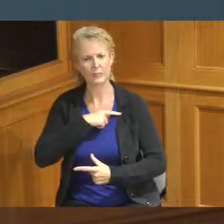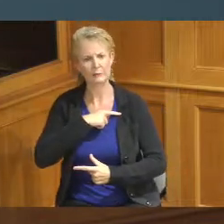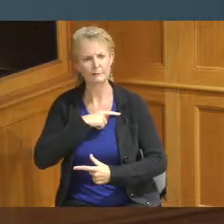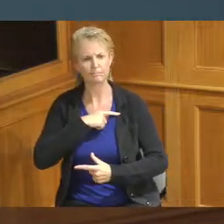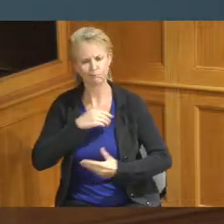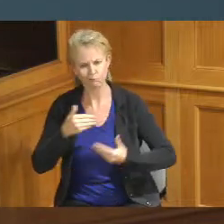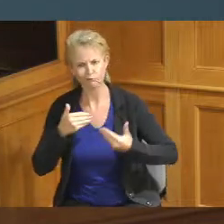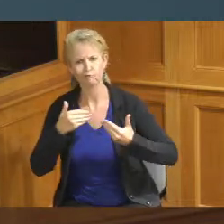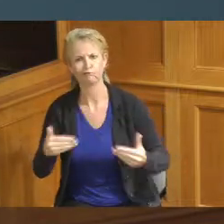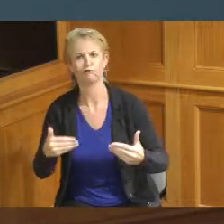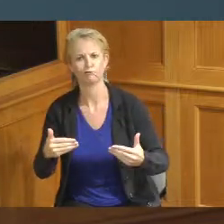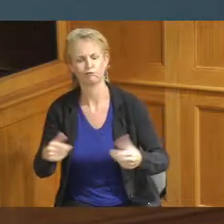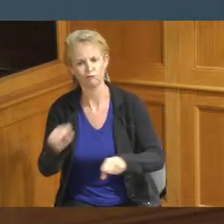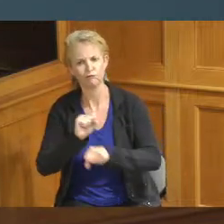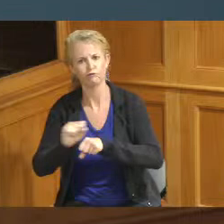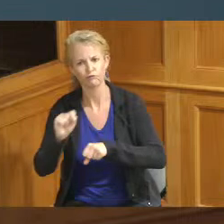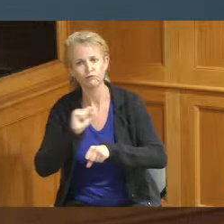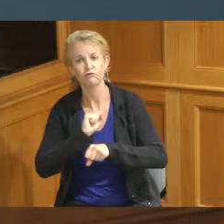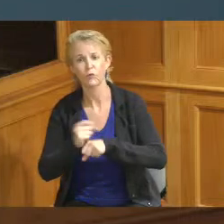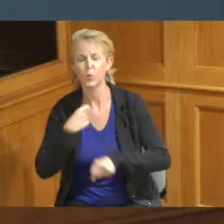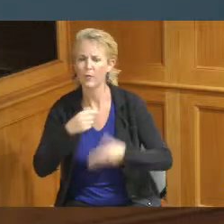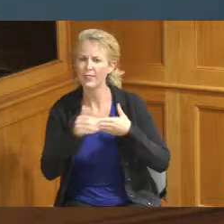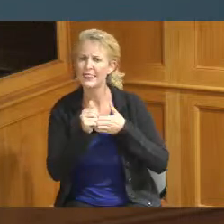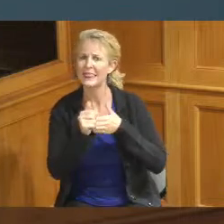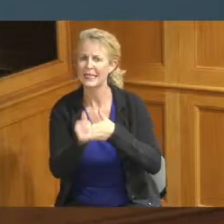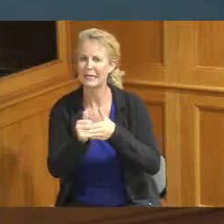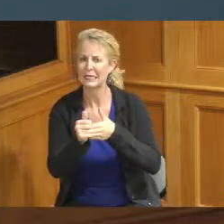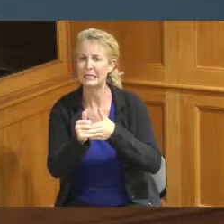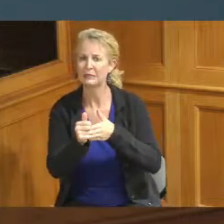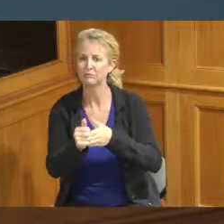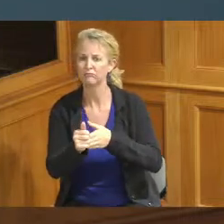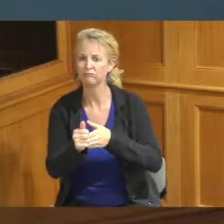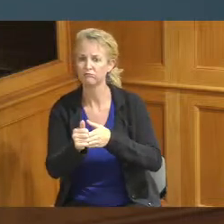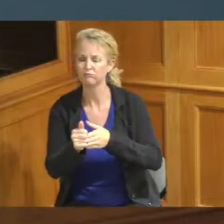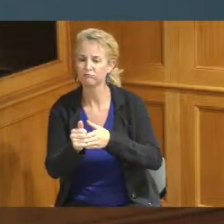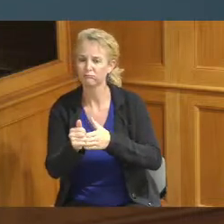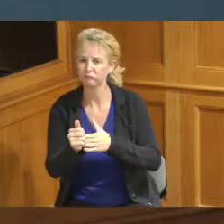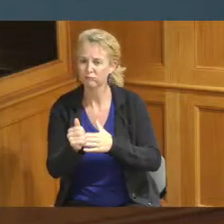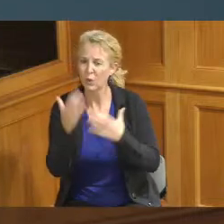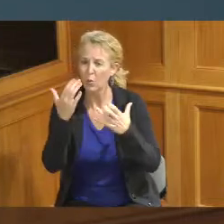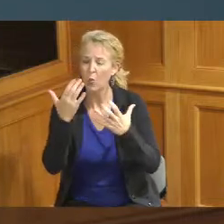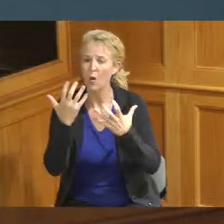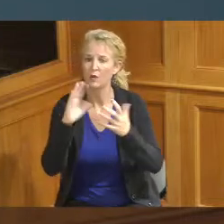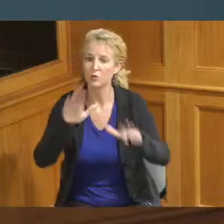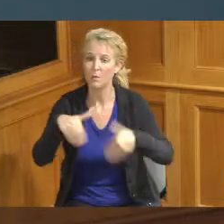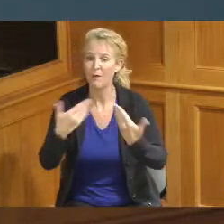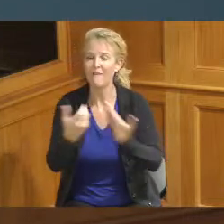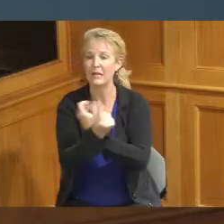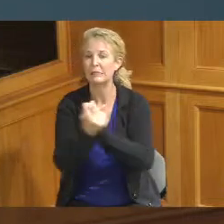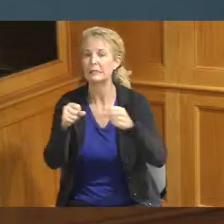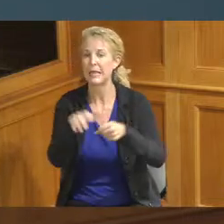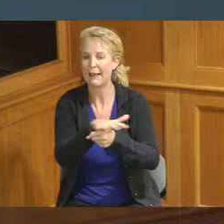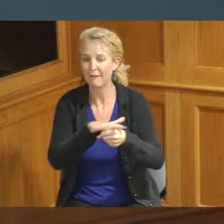bold steps and leader type steps and making sure that there are safe spaces for folks who